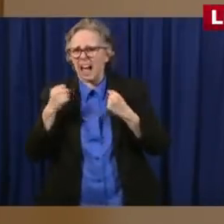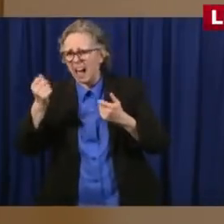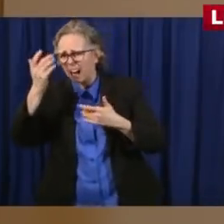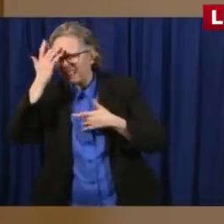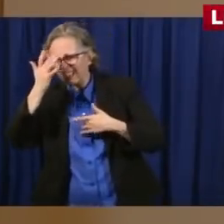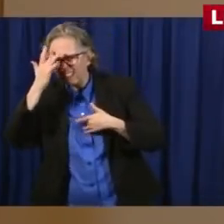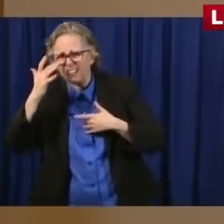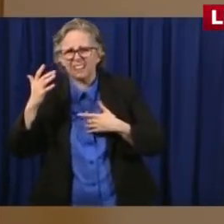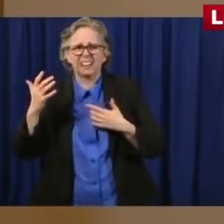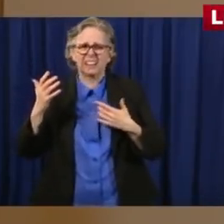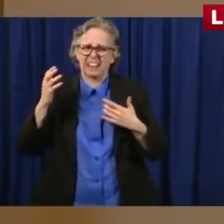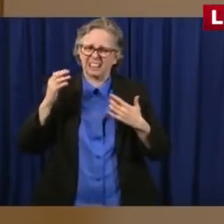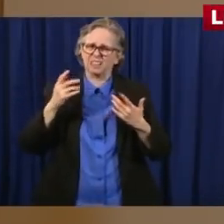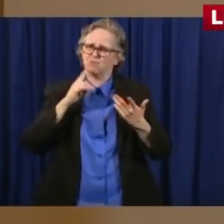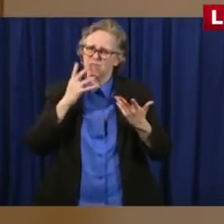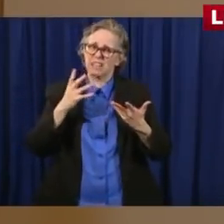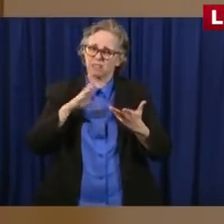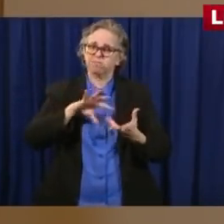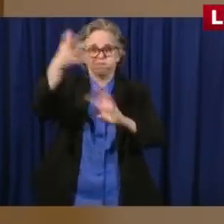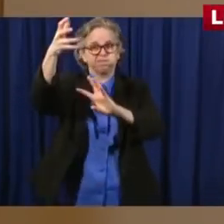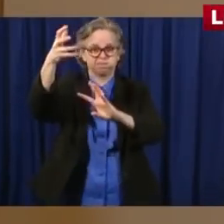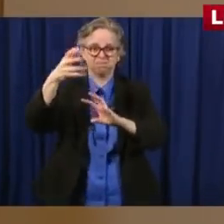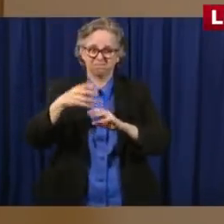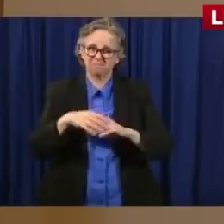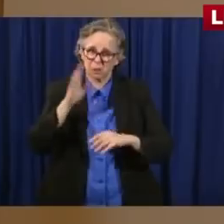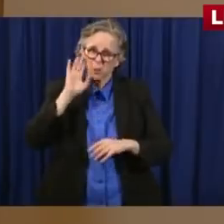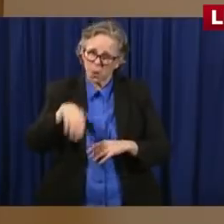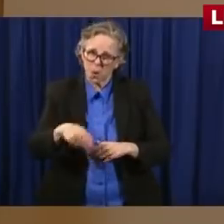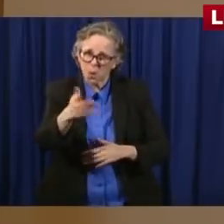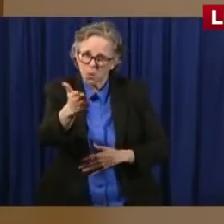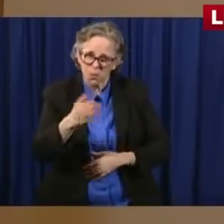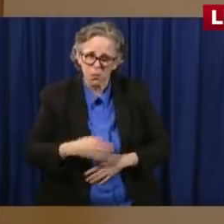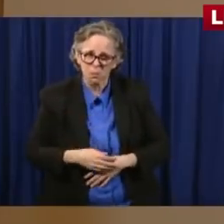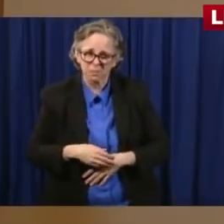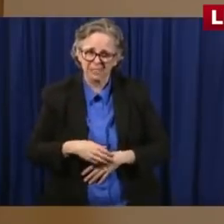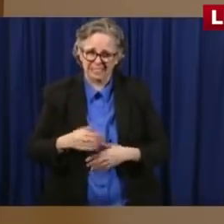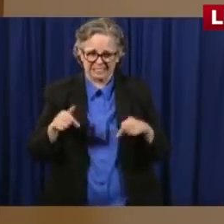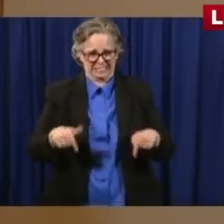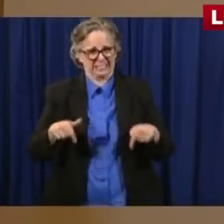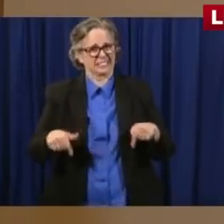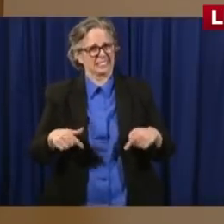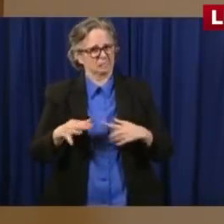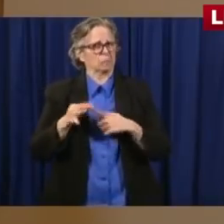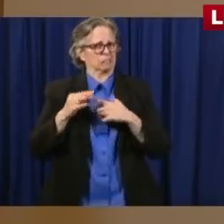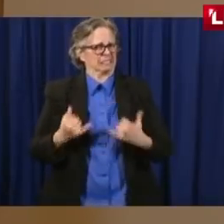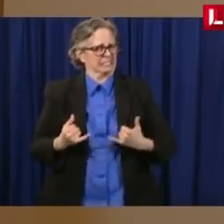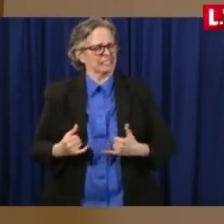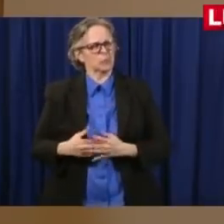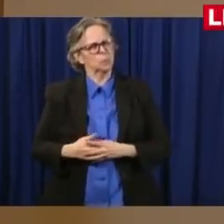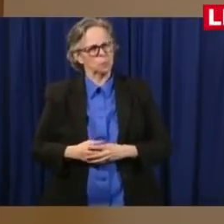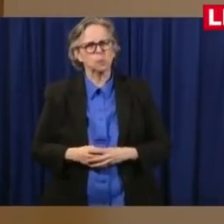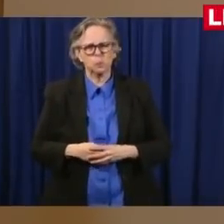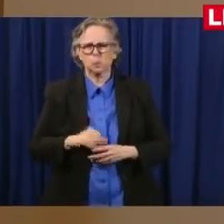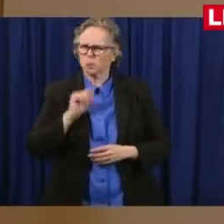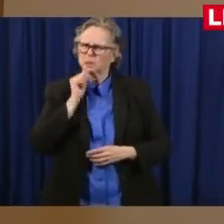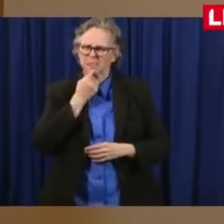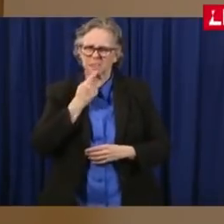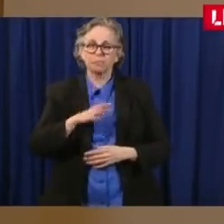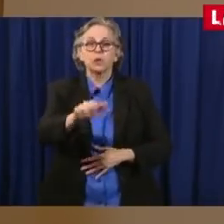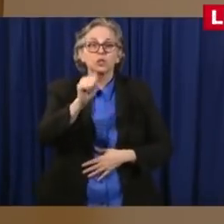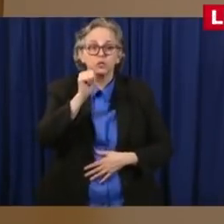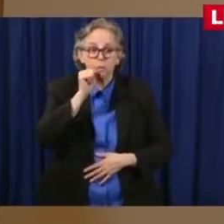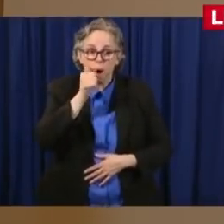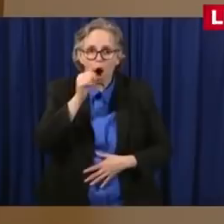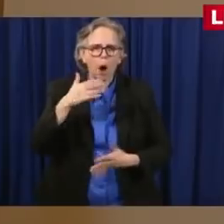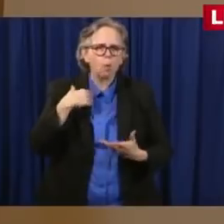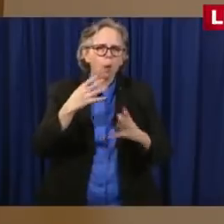WE KNOW ISSUES ARE BEING FURTHER EXACERBATED AT A TIME LIKE THIS.